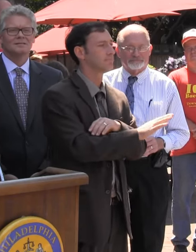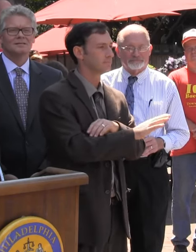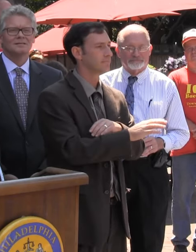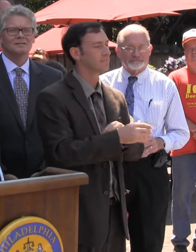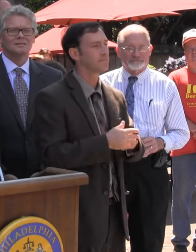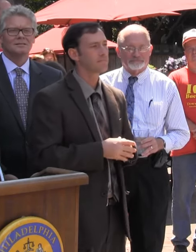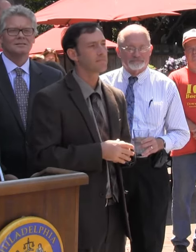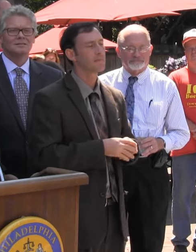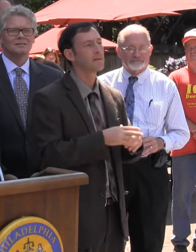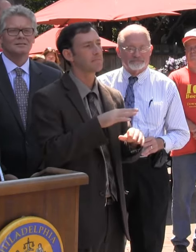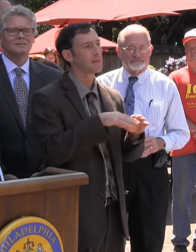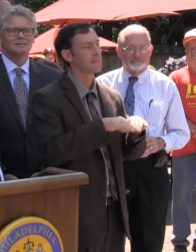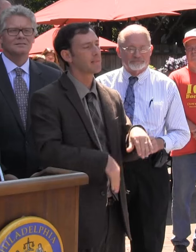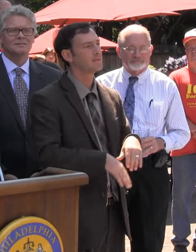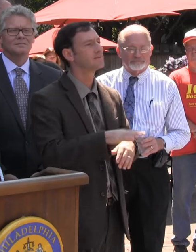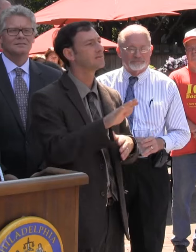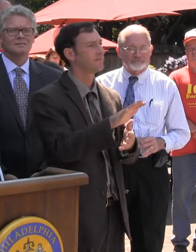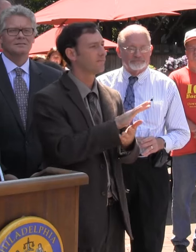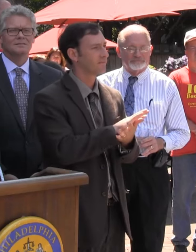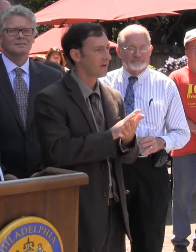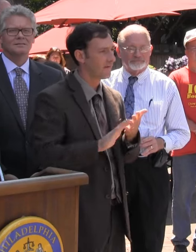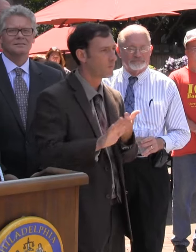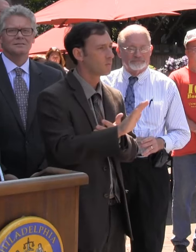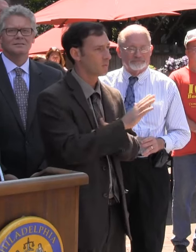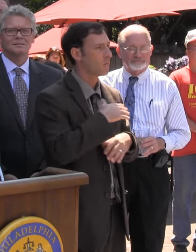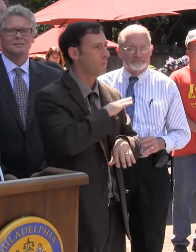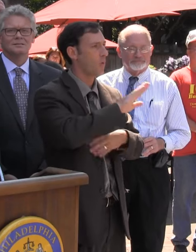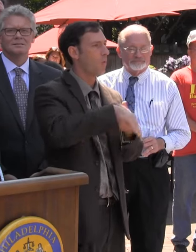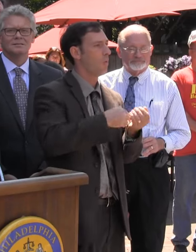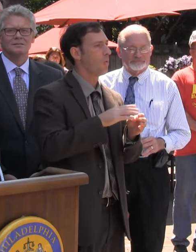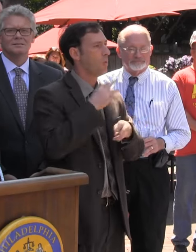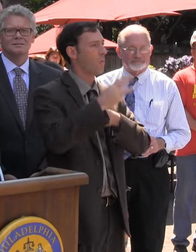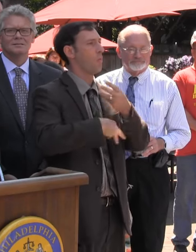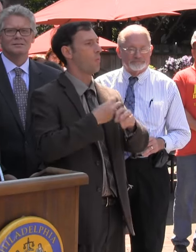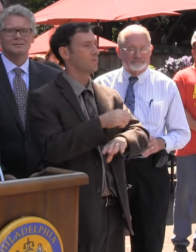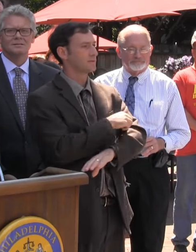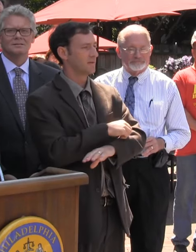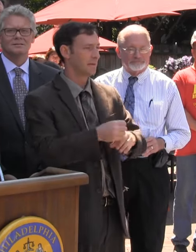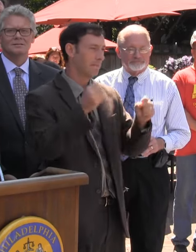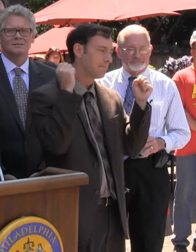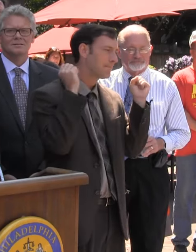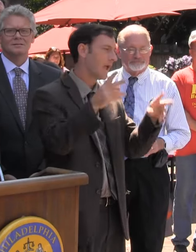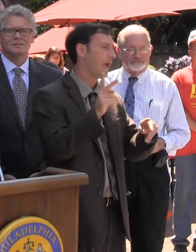than five weeks we will all be on the world's stage, hosting multitudes of people, and his